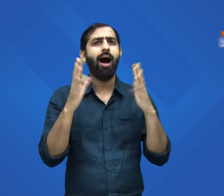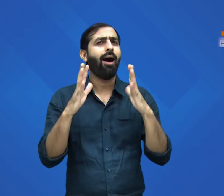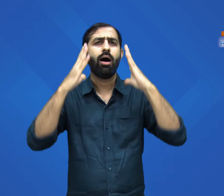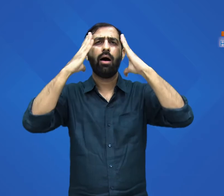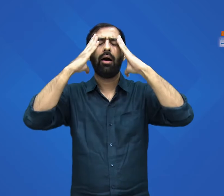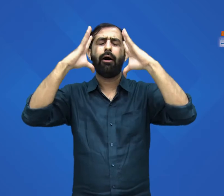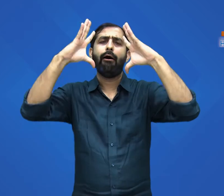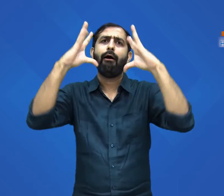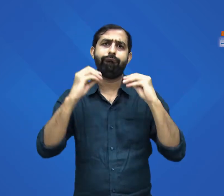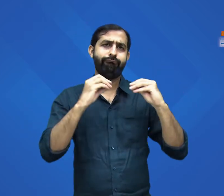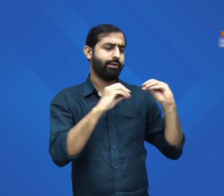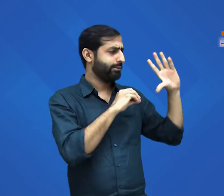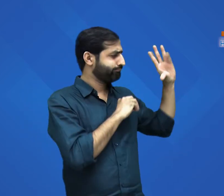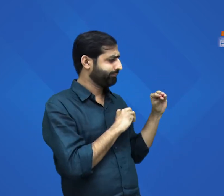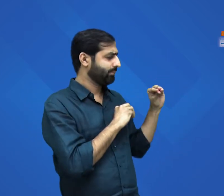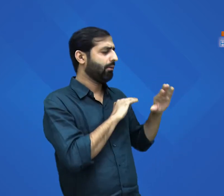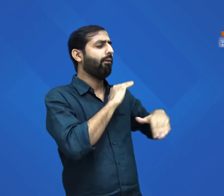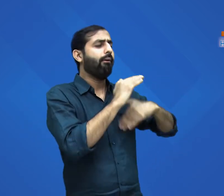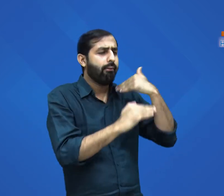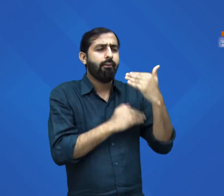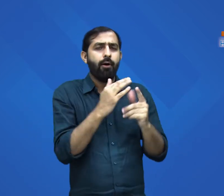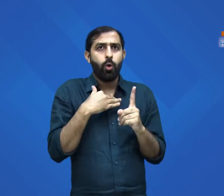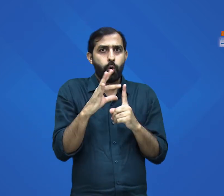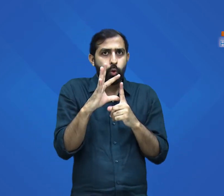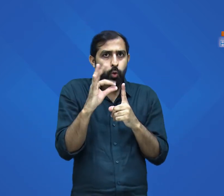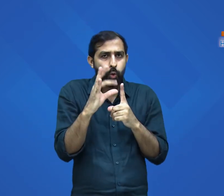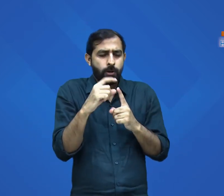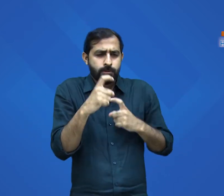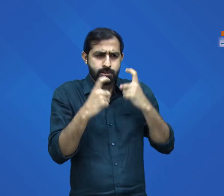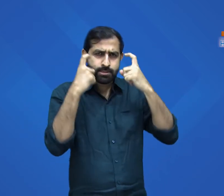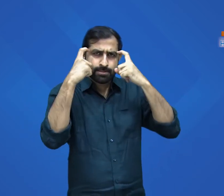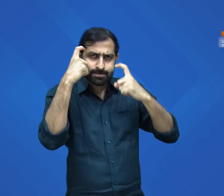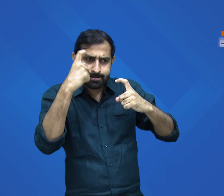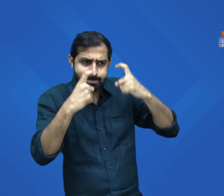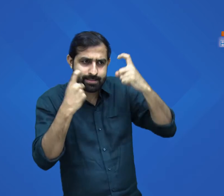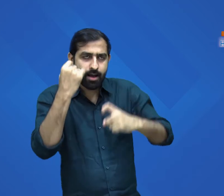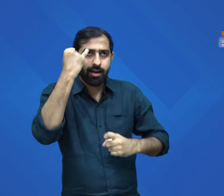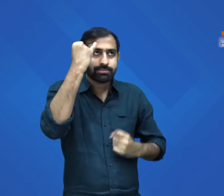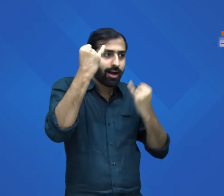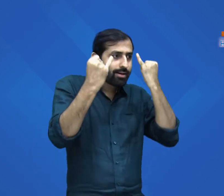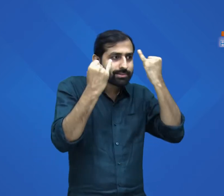People did not take conscious efforts towards self development. Over time, people began to think